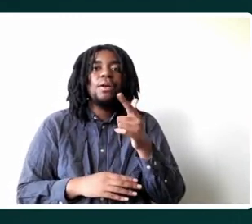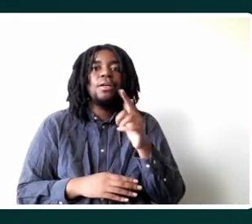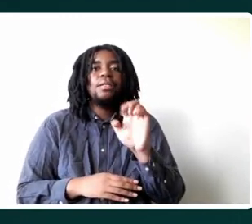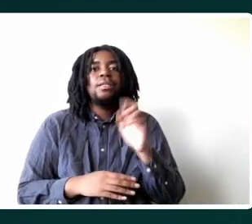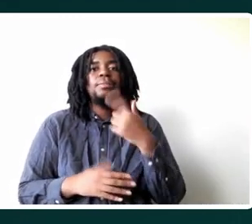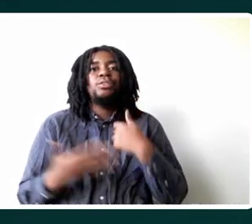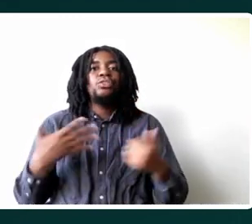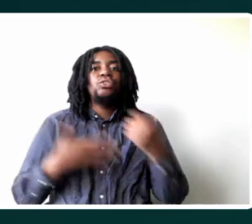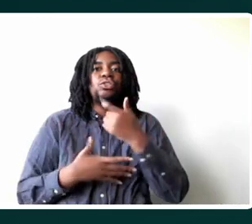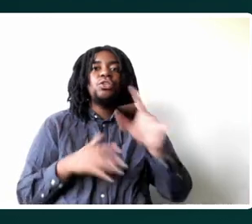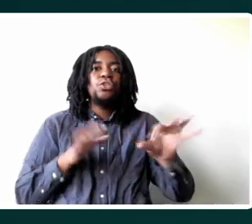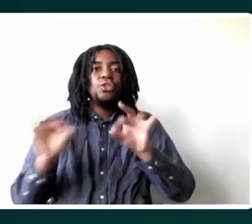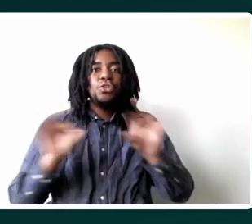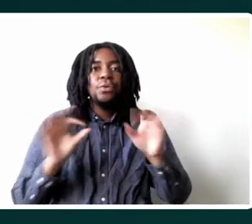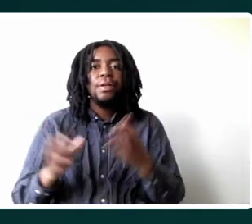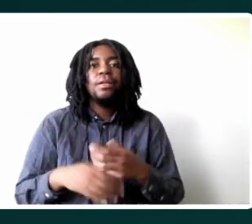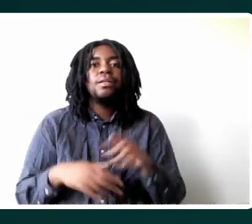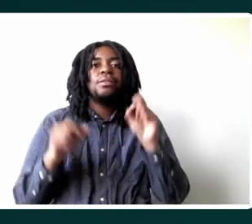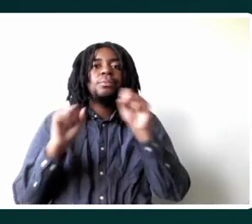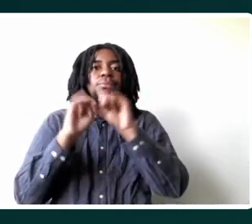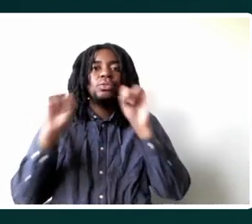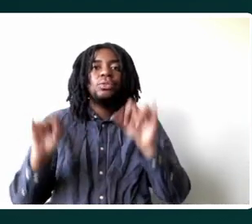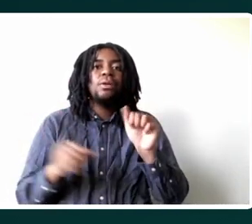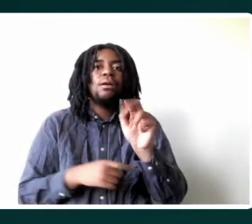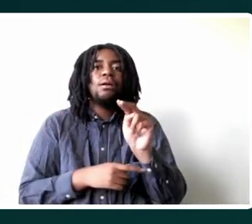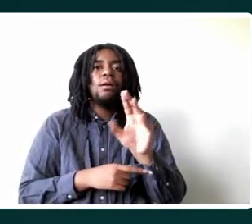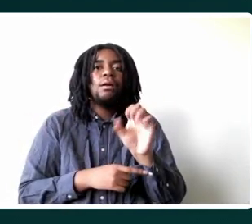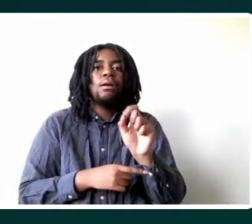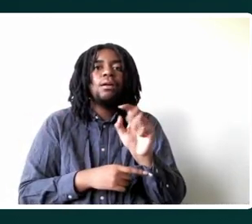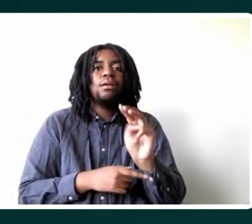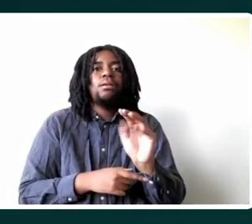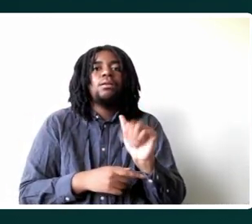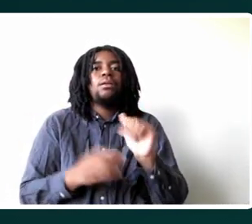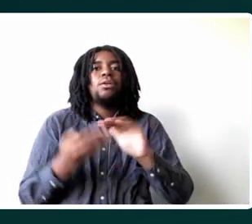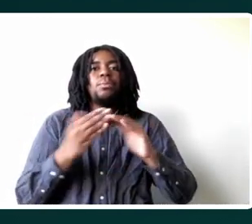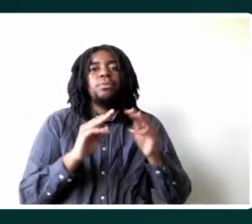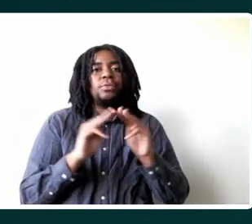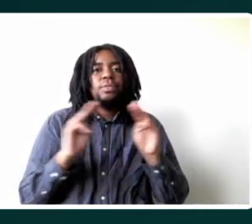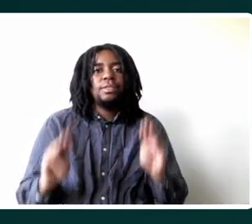and curator of this exhibition. We will be talking about "A Bold and Beautiful Vision."